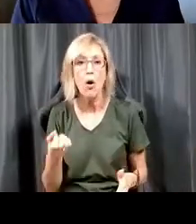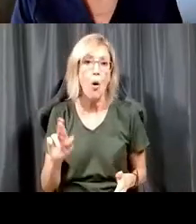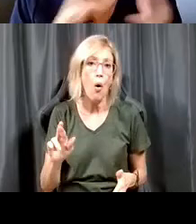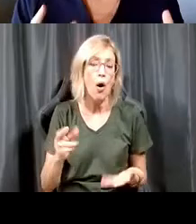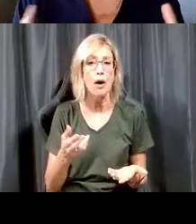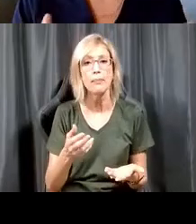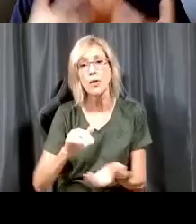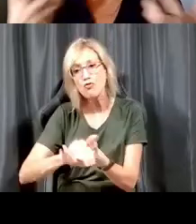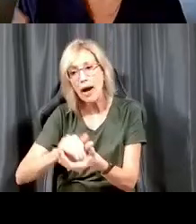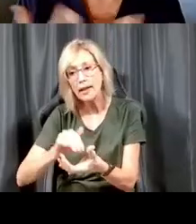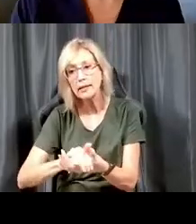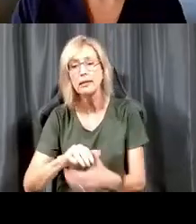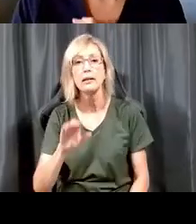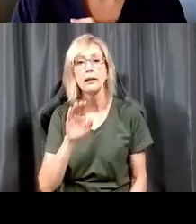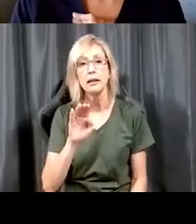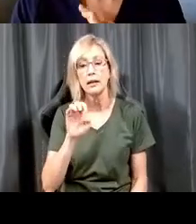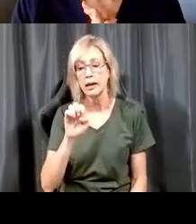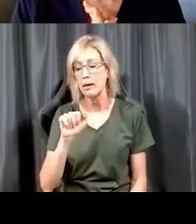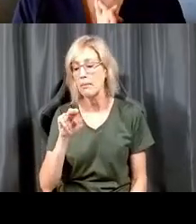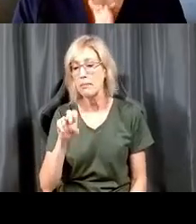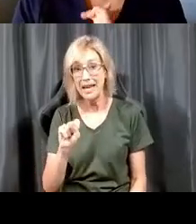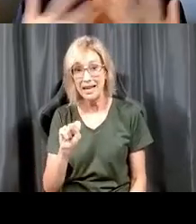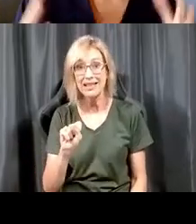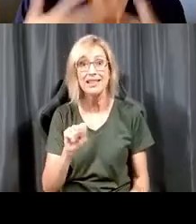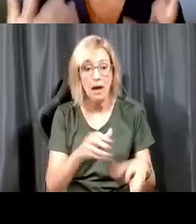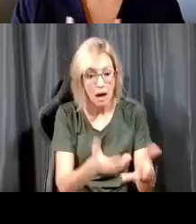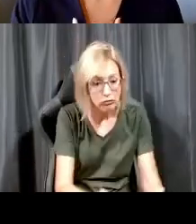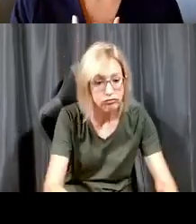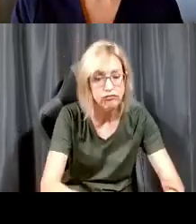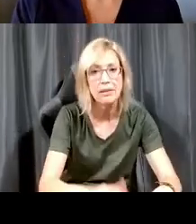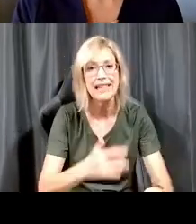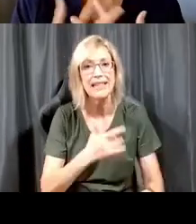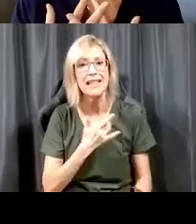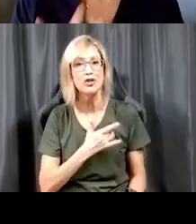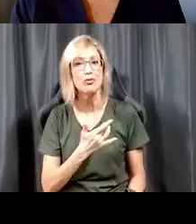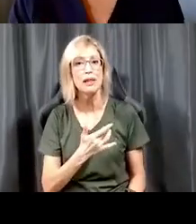Beans that we can play with. Sensory bins. We can also do sensory play with food.